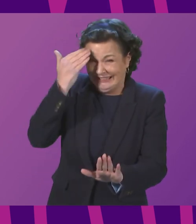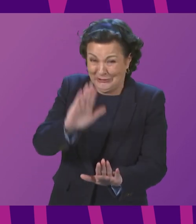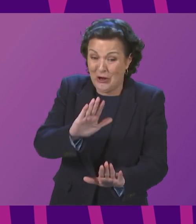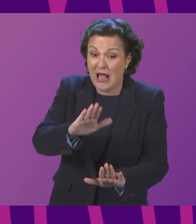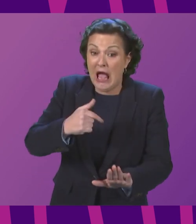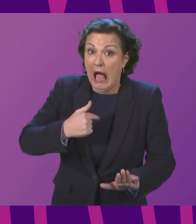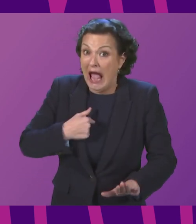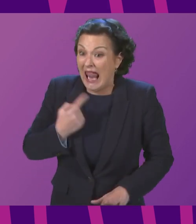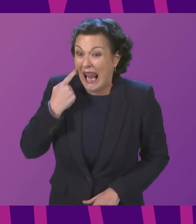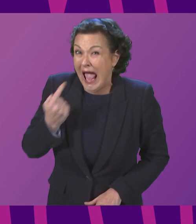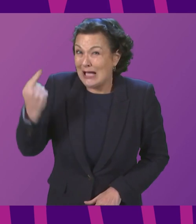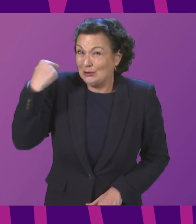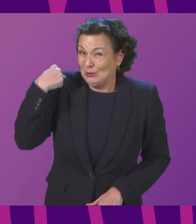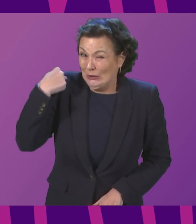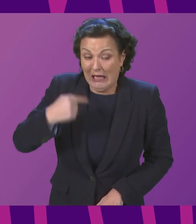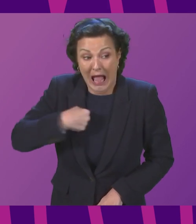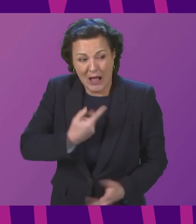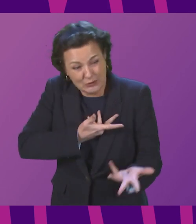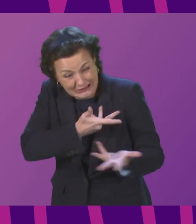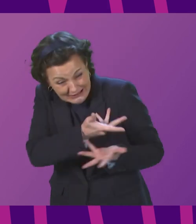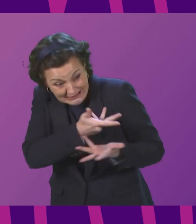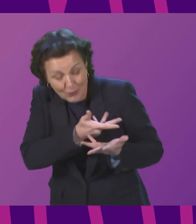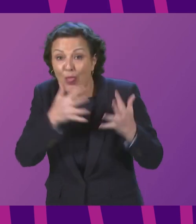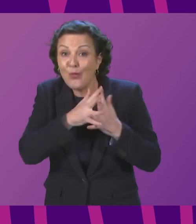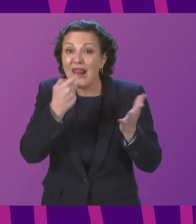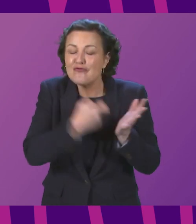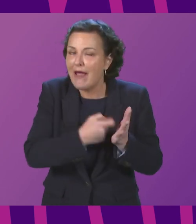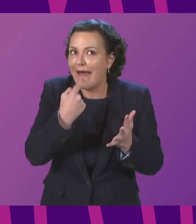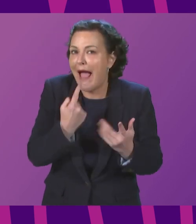between, I think, Willie Rennie and I broke up a bit. I have apologised to him privately